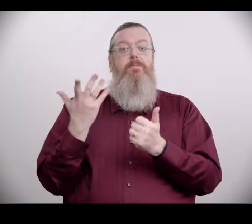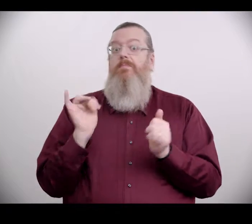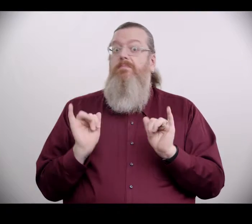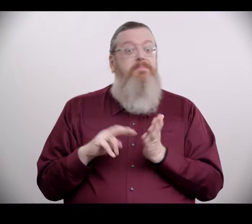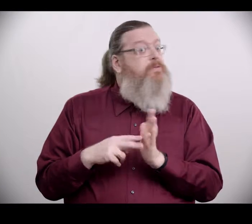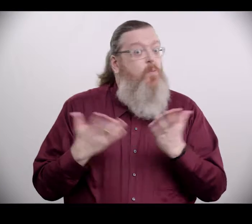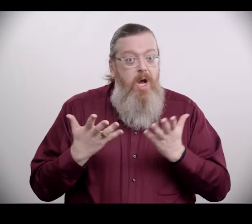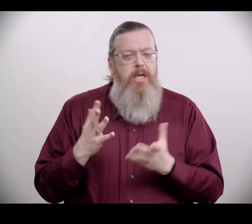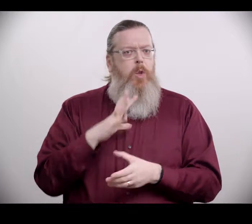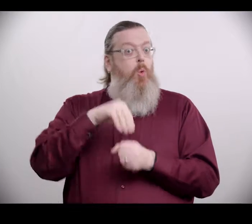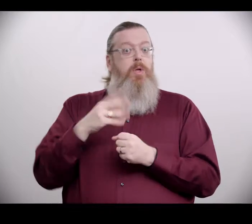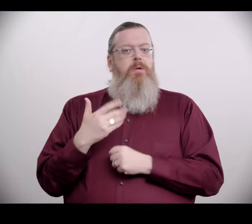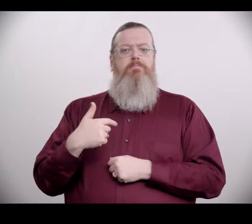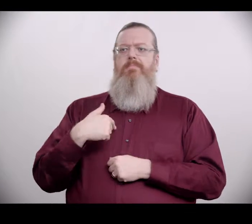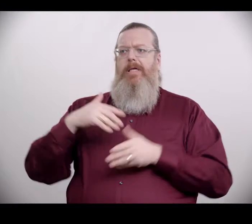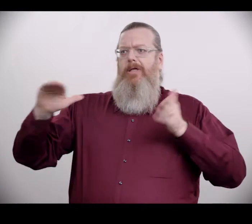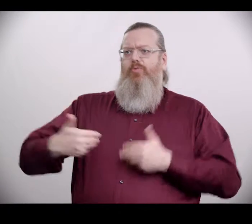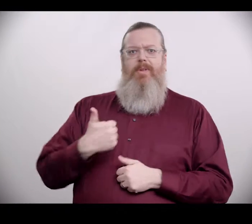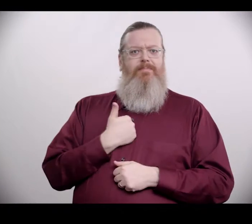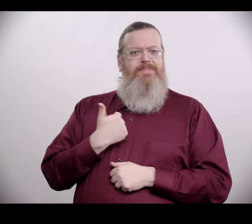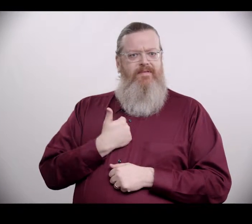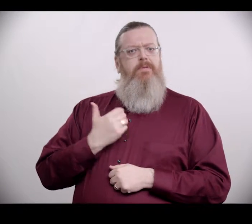This includes: * Introducing themselves and their role